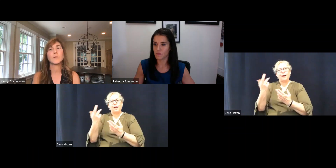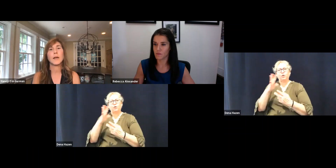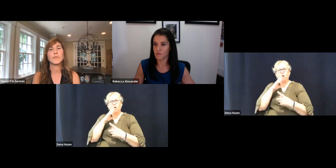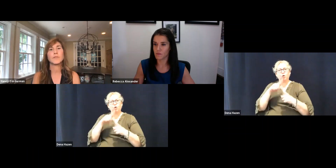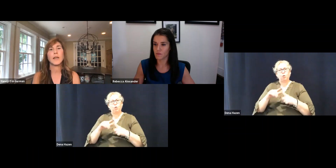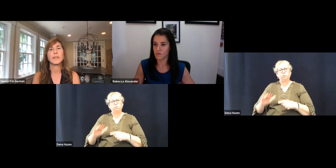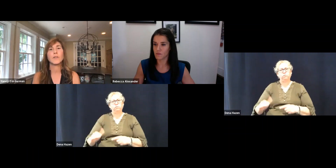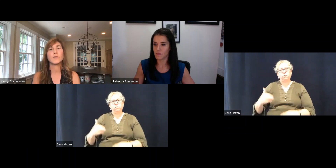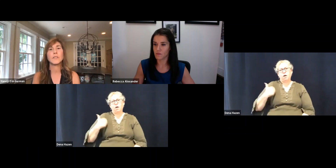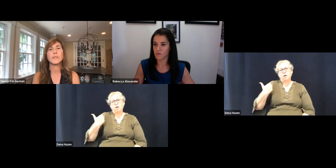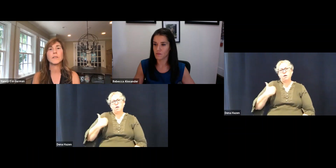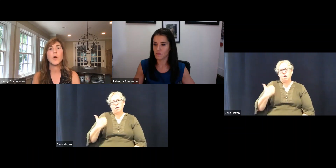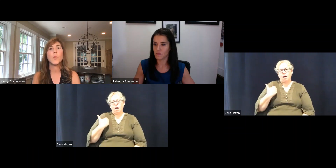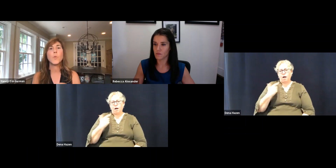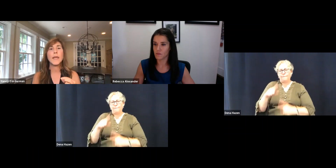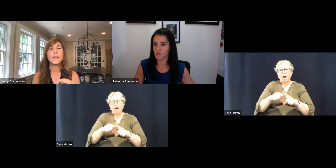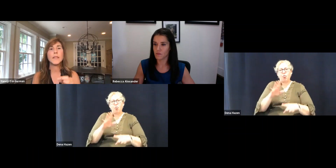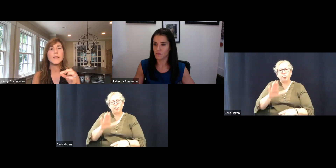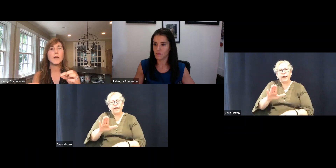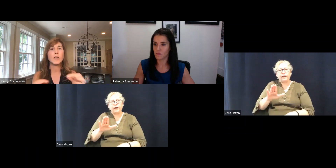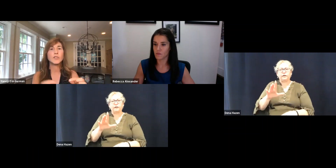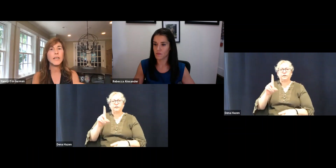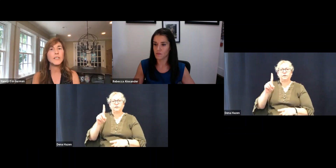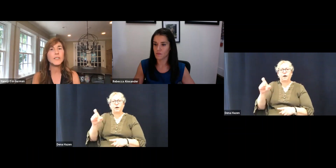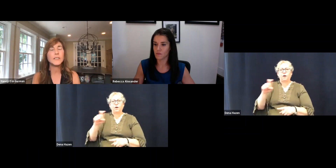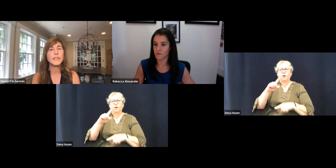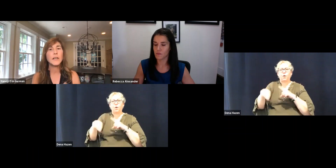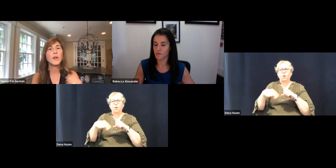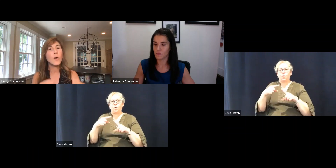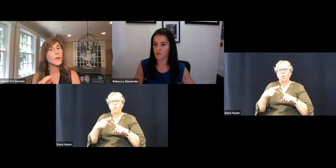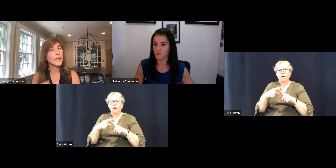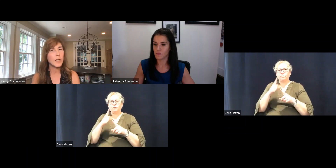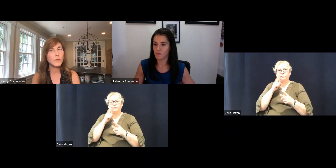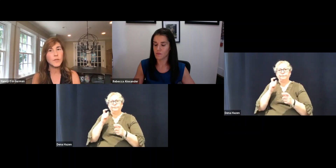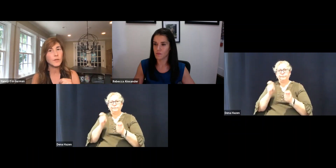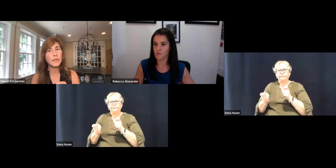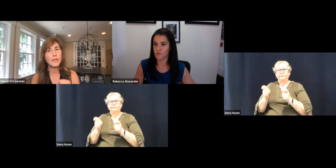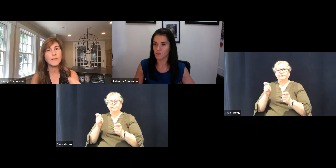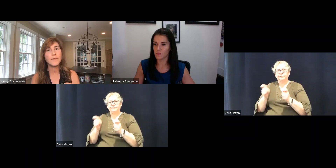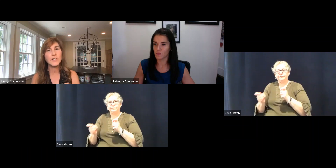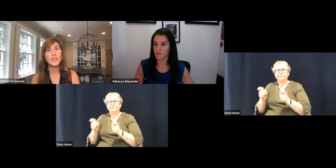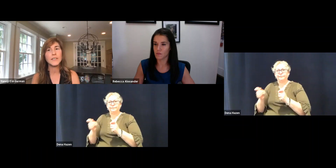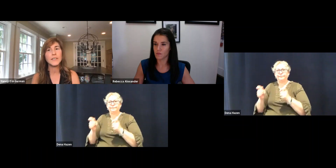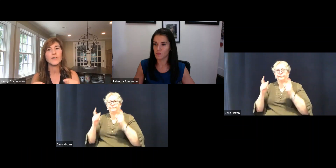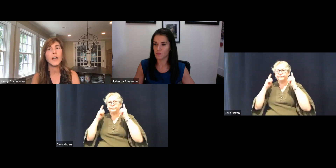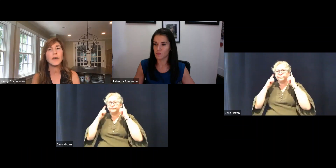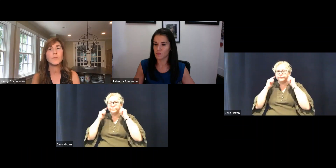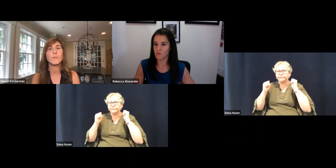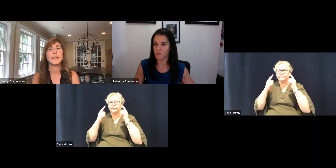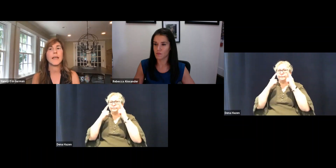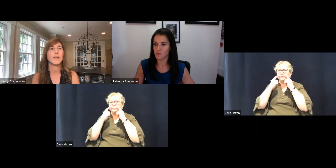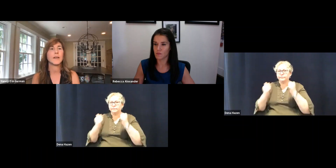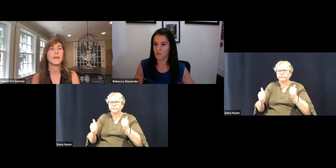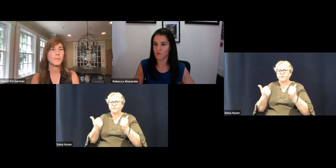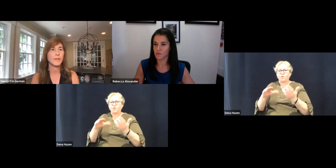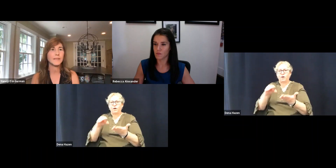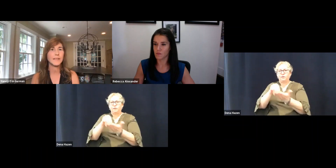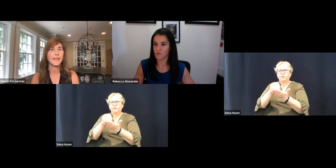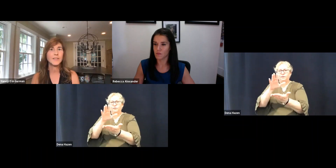about their diagnosis when there are changes going on with their hearing and vision that are documented at appointments?